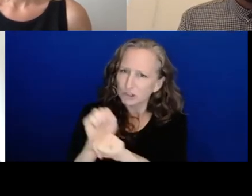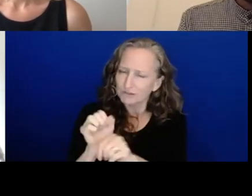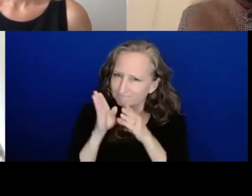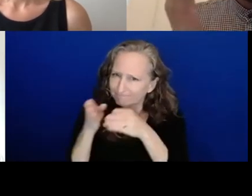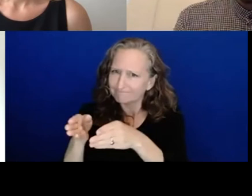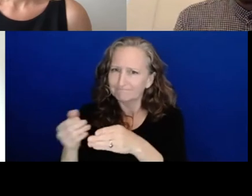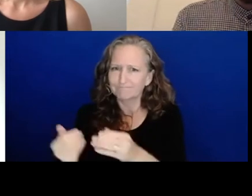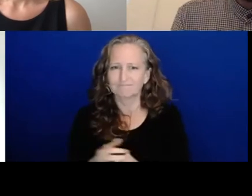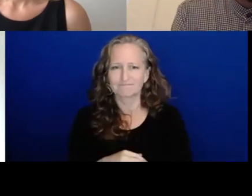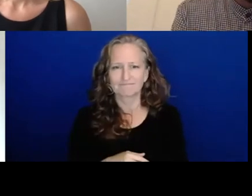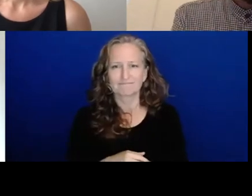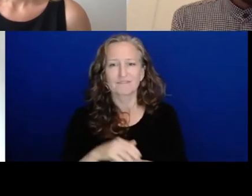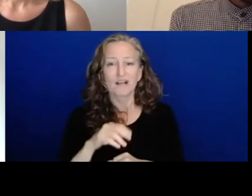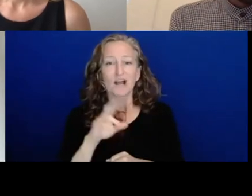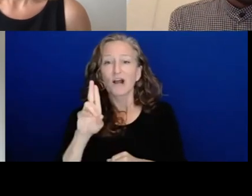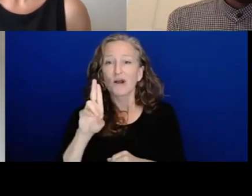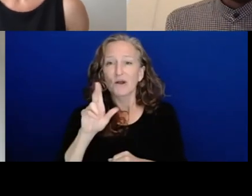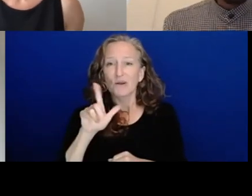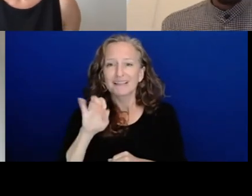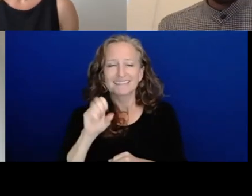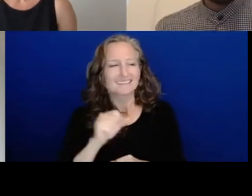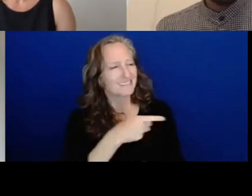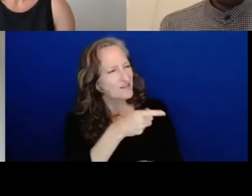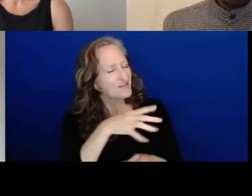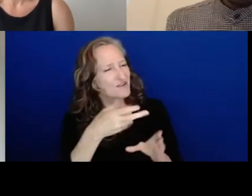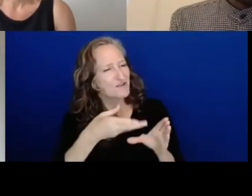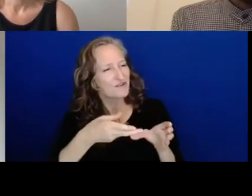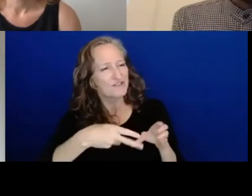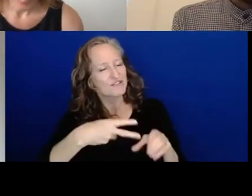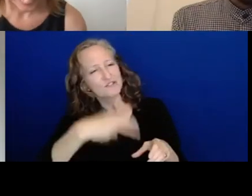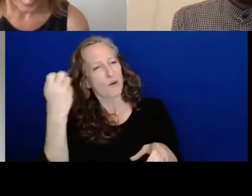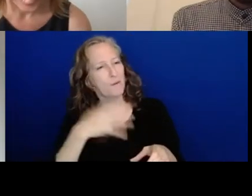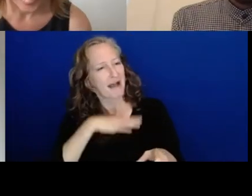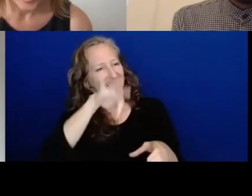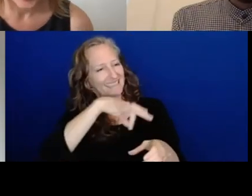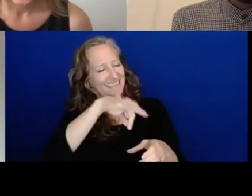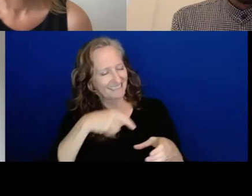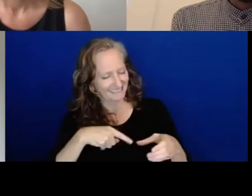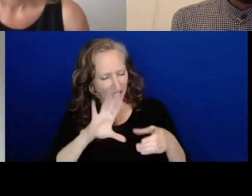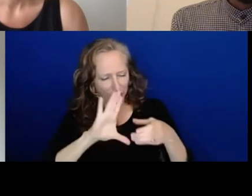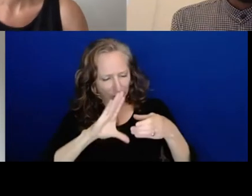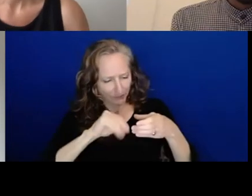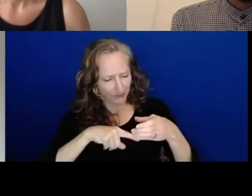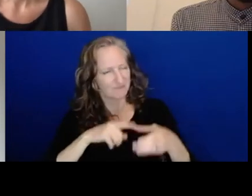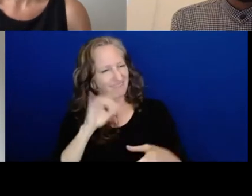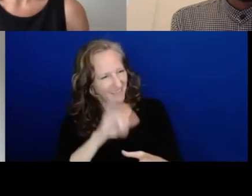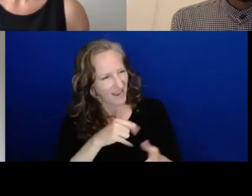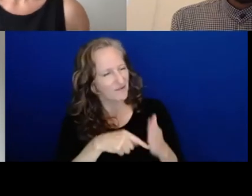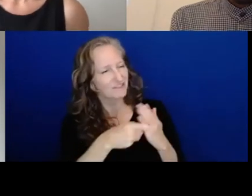You took the tea right out of my cup there. I think that sums it up pretty well for me.